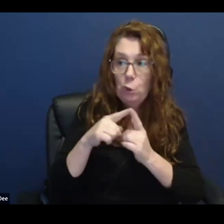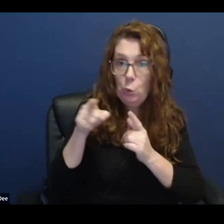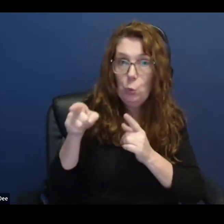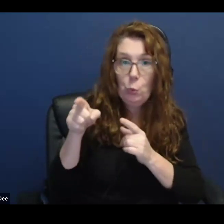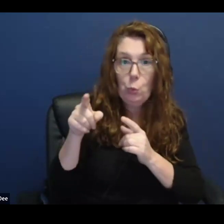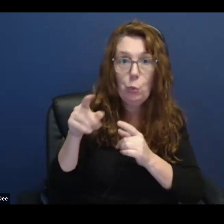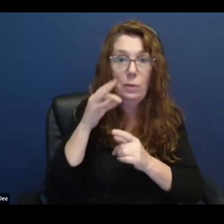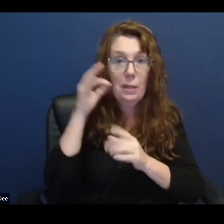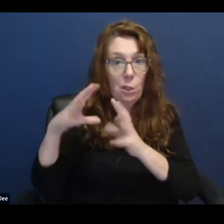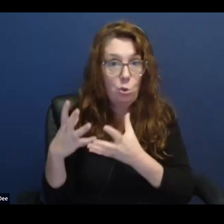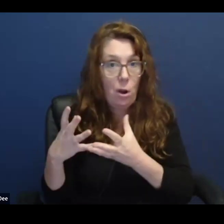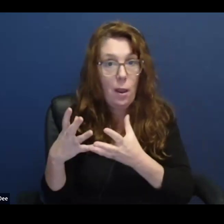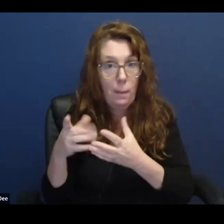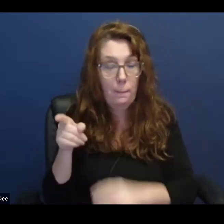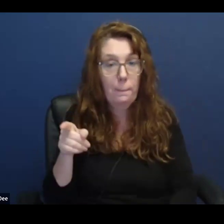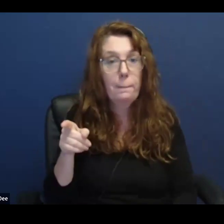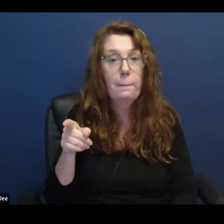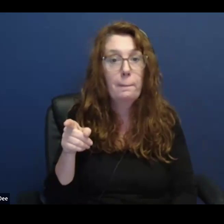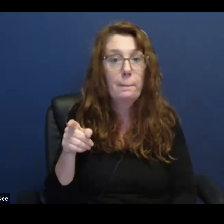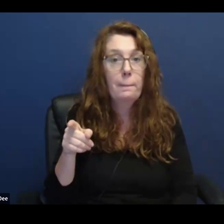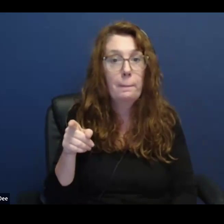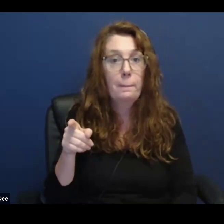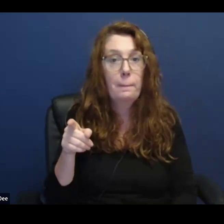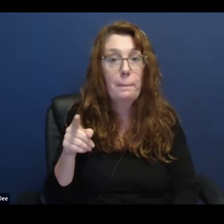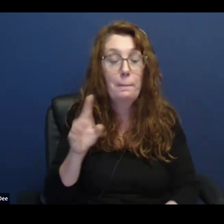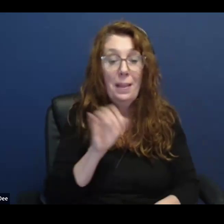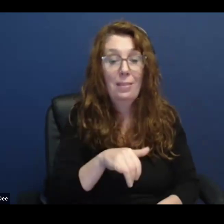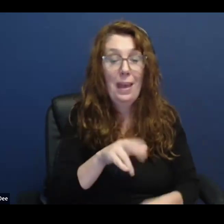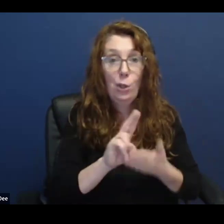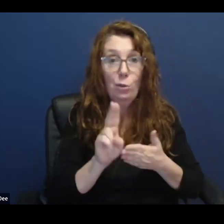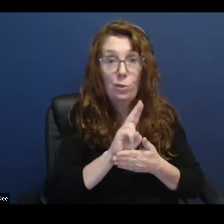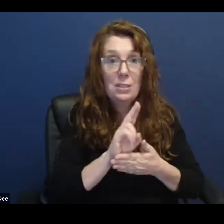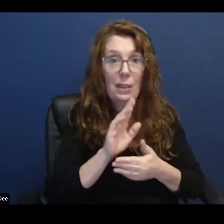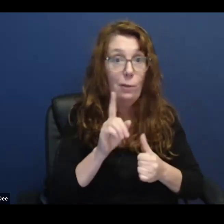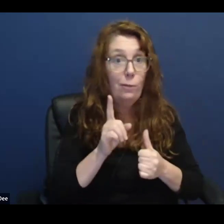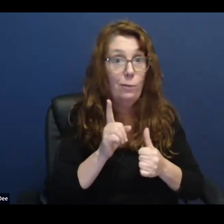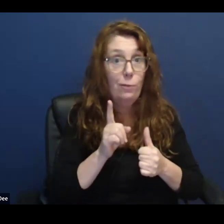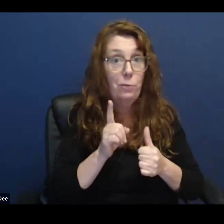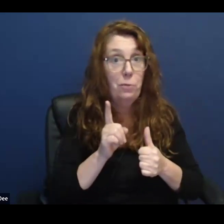interest in that collection. But this university, their first impulse of this university professor